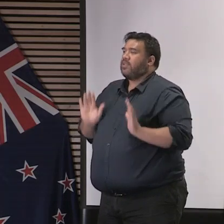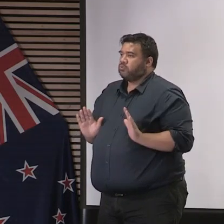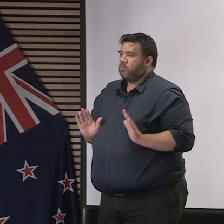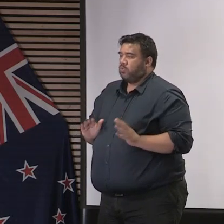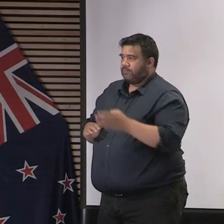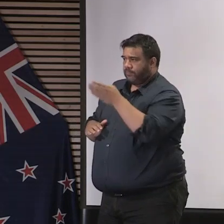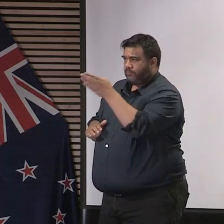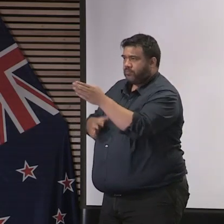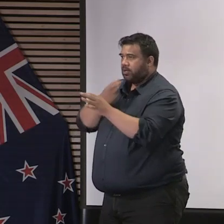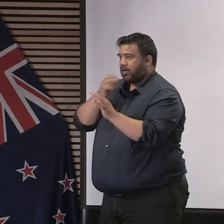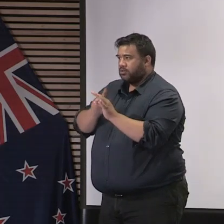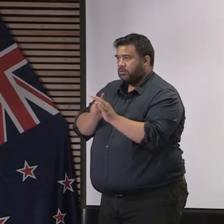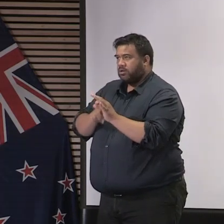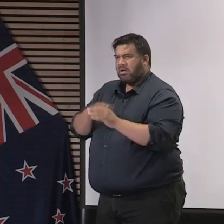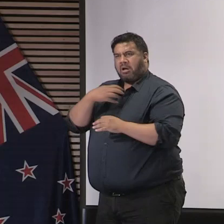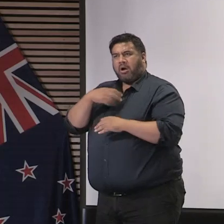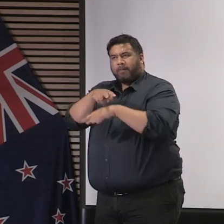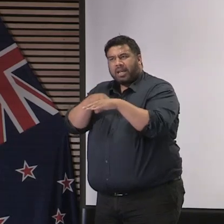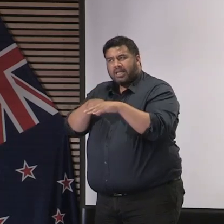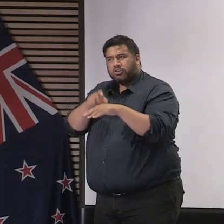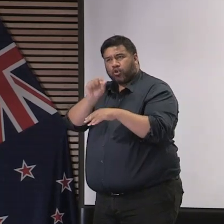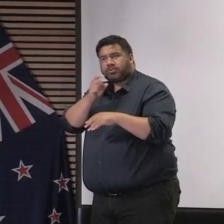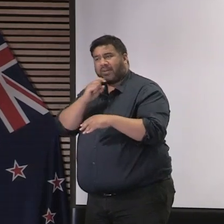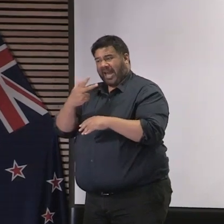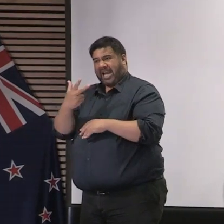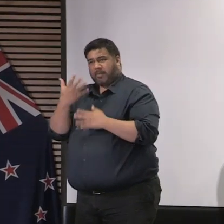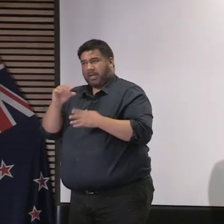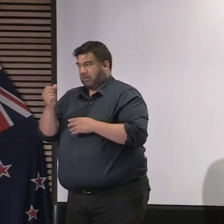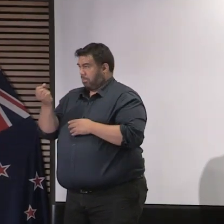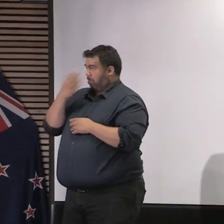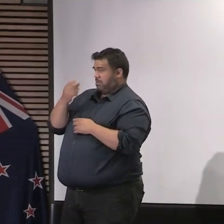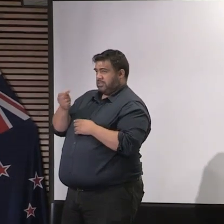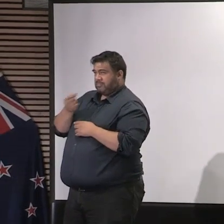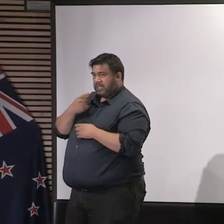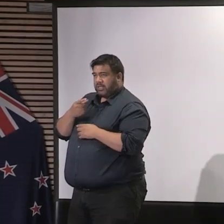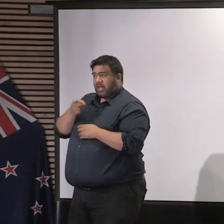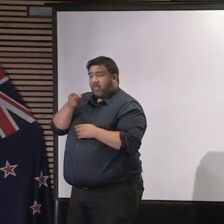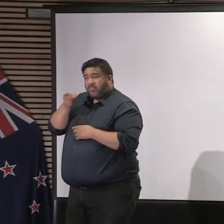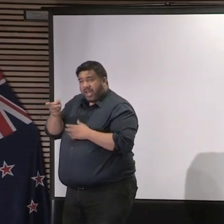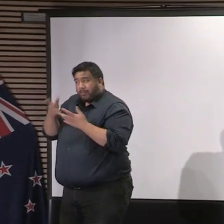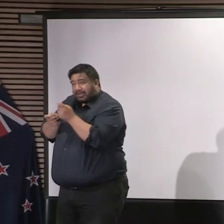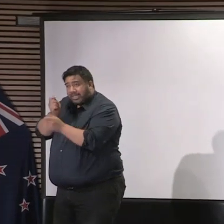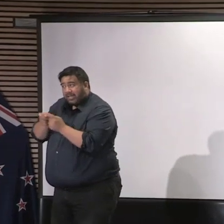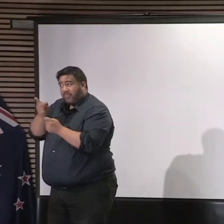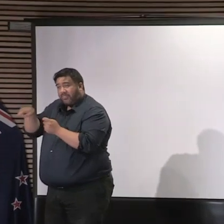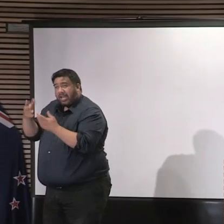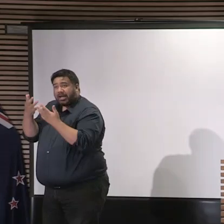frame. Thank you. We can now take questions. Of the eight staff